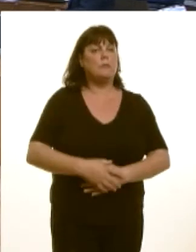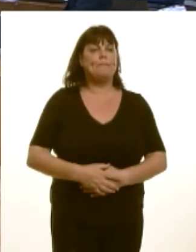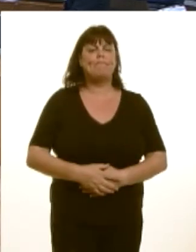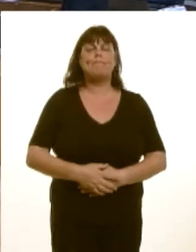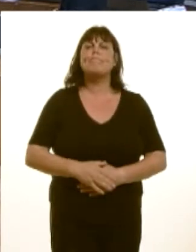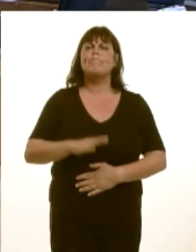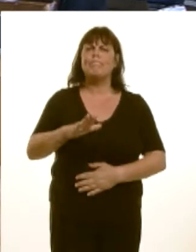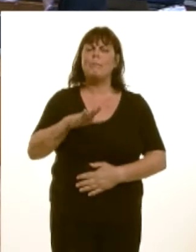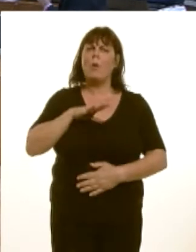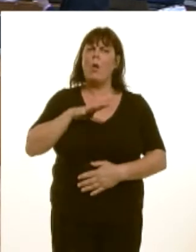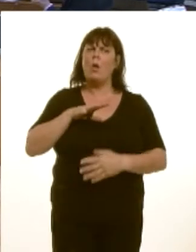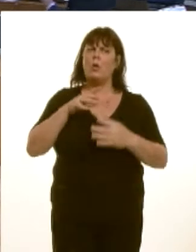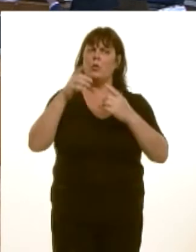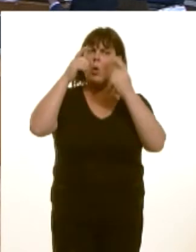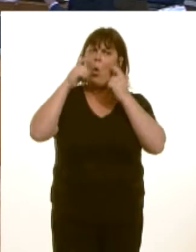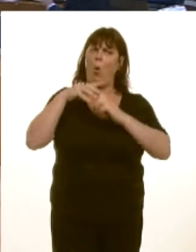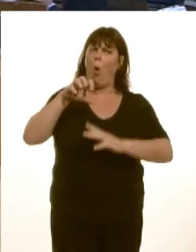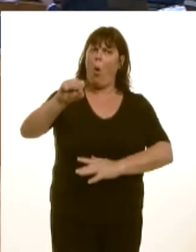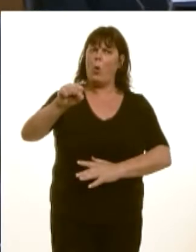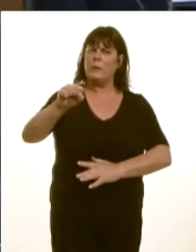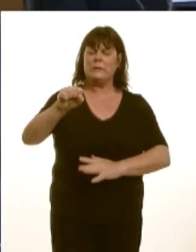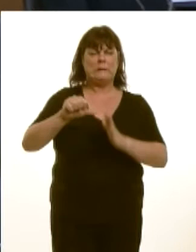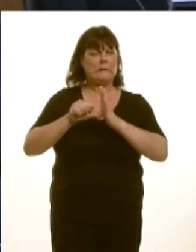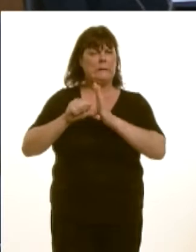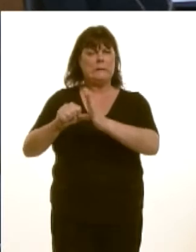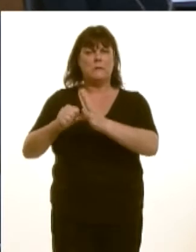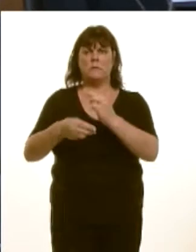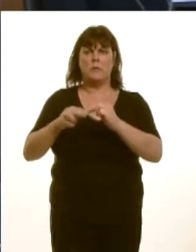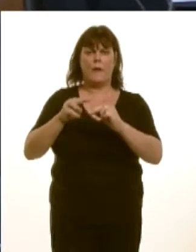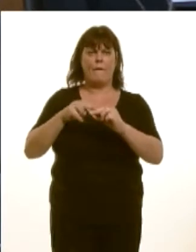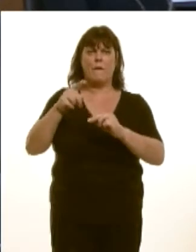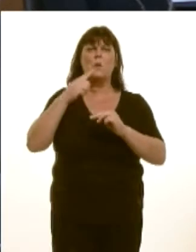Also, there is the fact that, if you impose a moratorium on fracking, there are other technologies that would be drawn into it as well.